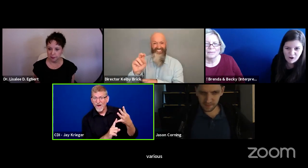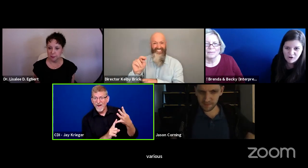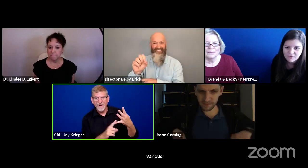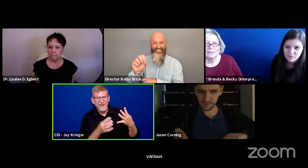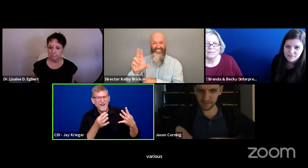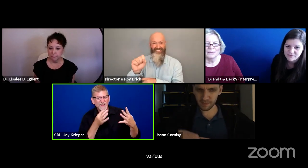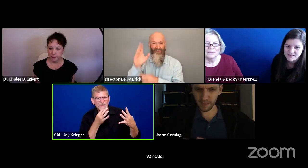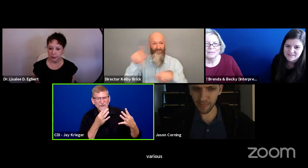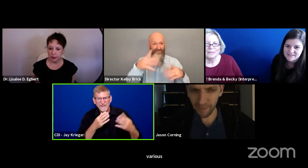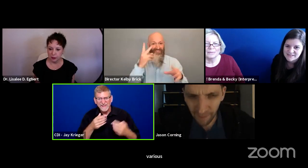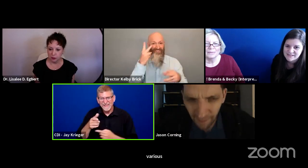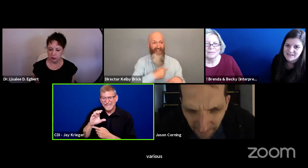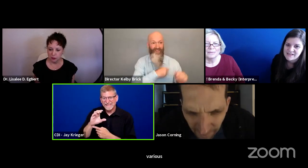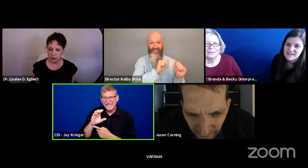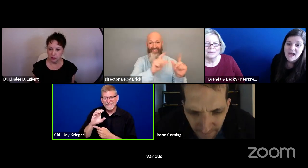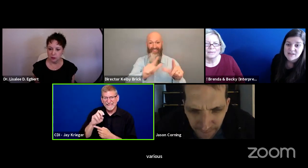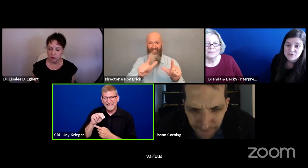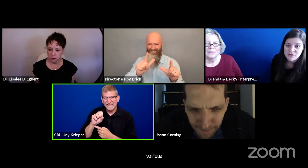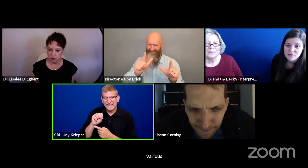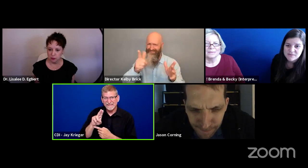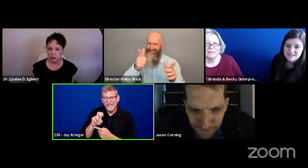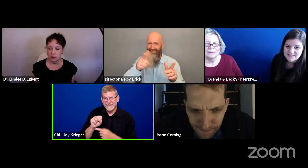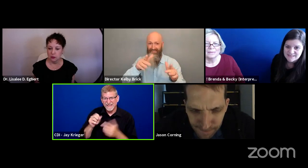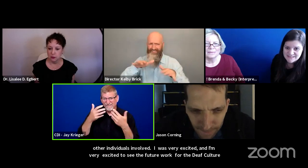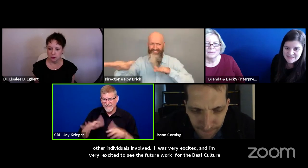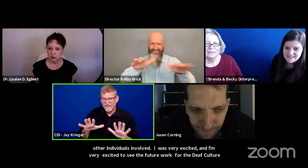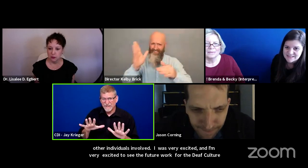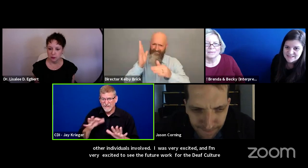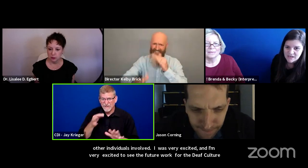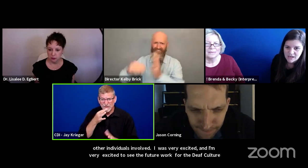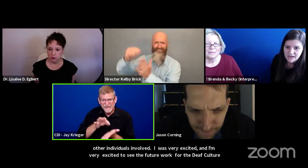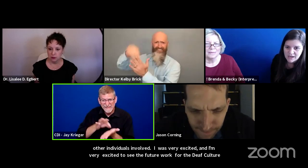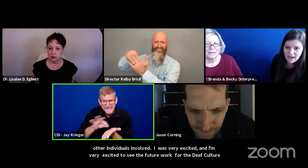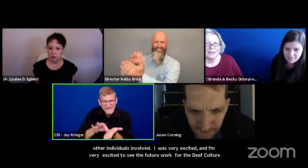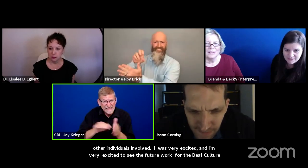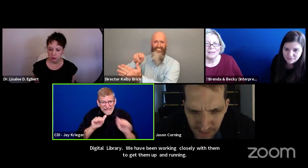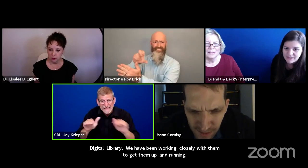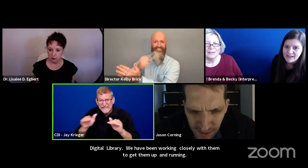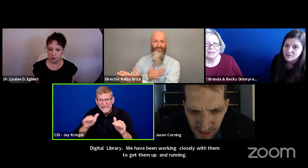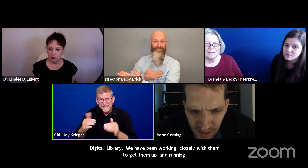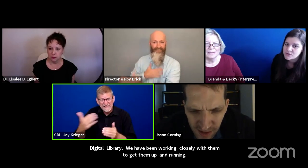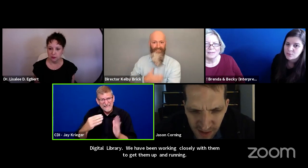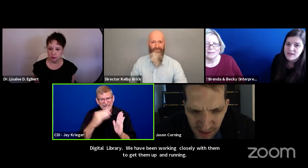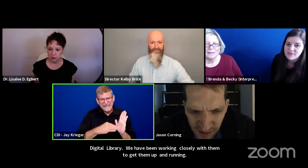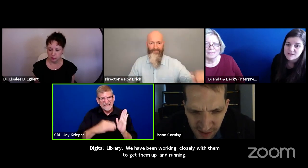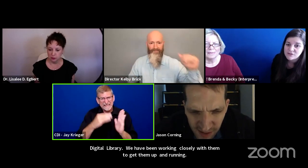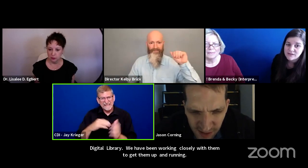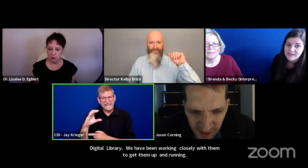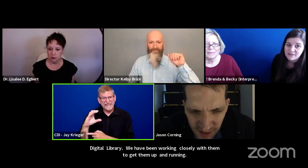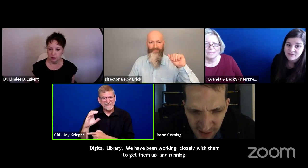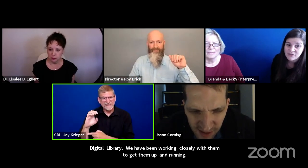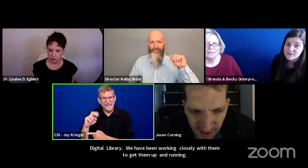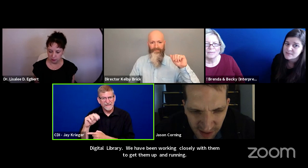Fourth, as you know, the census is happening right now. So we have been creating videos.